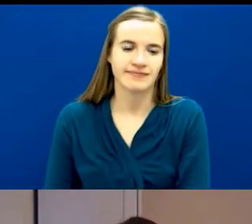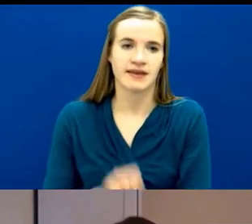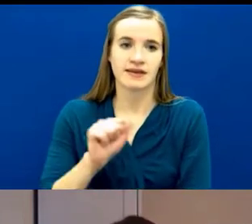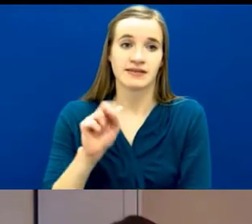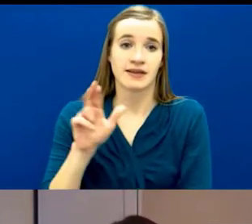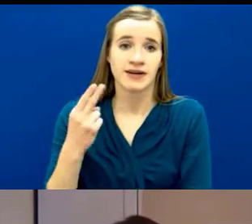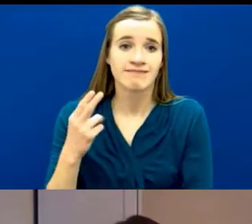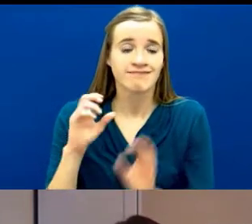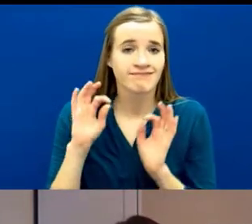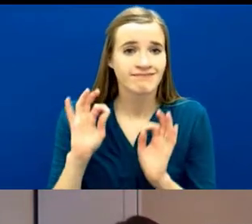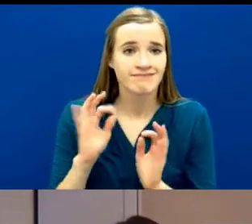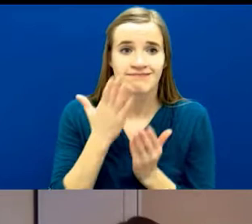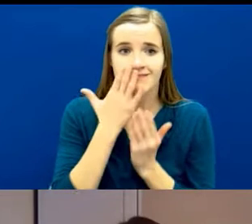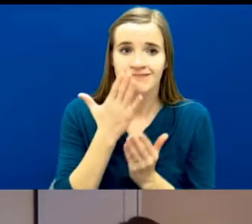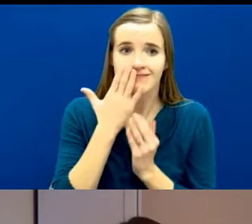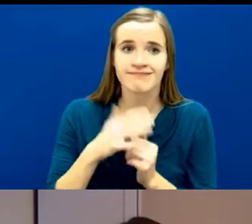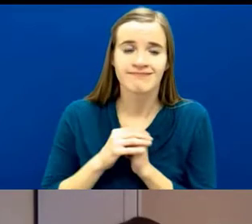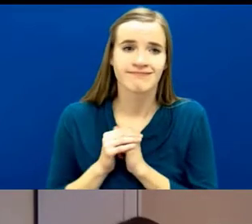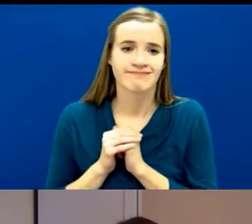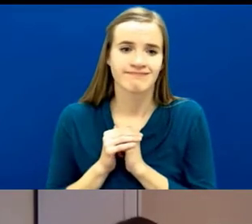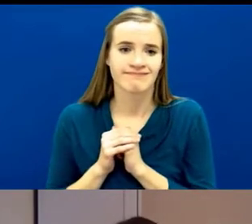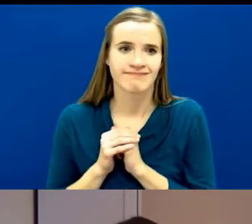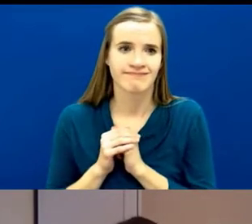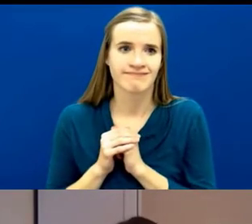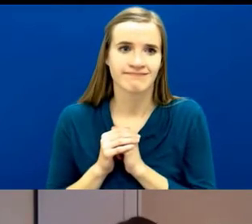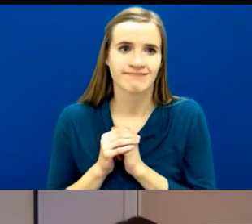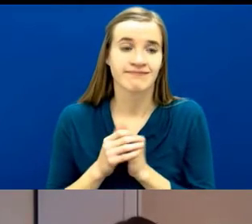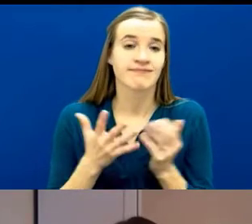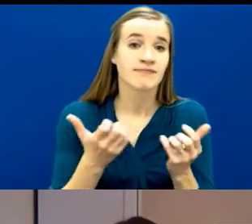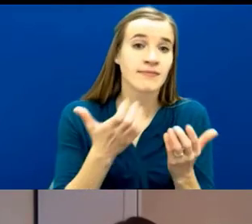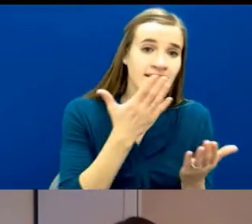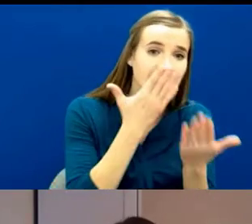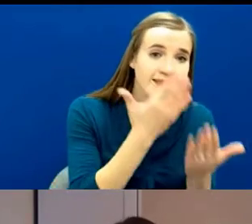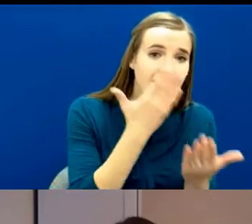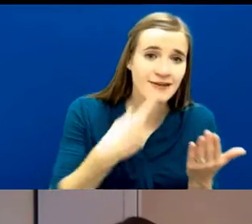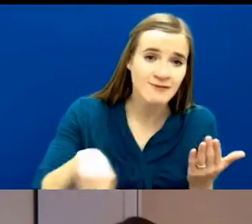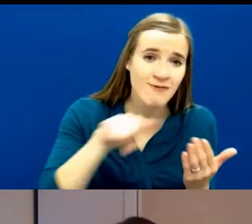Sarah: I'm going to um, just thank you all again for coming and appreciate